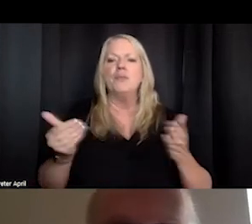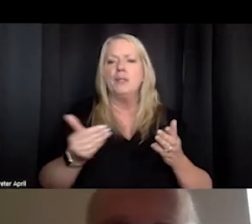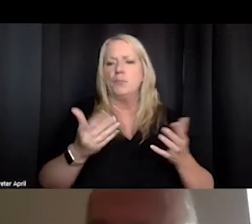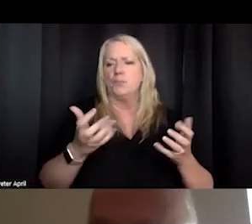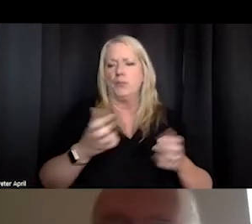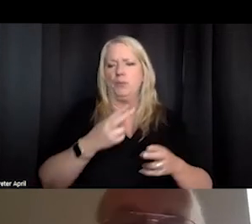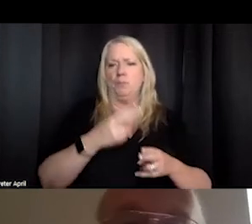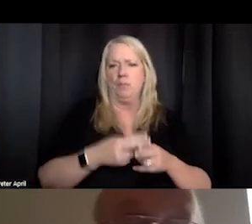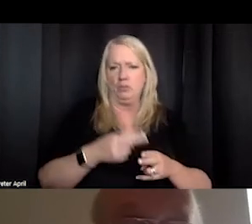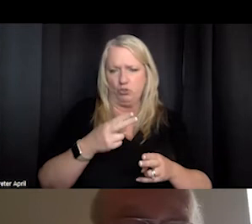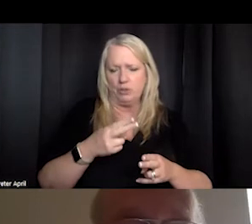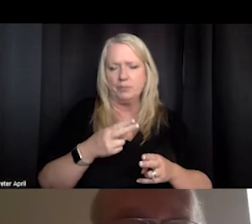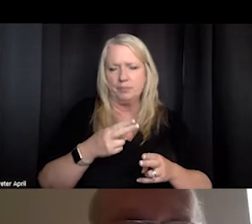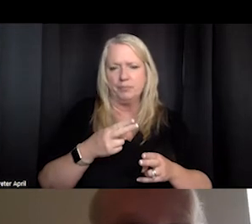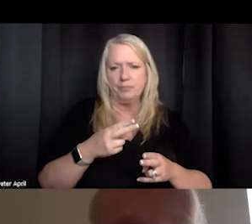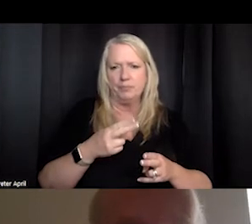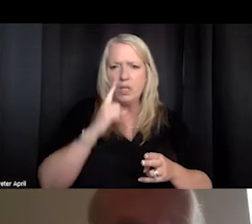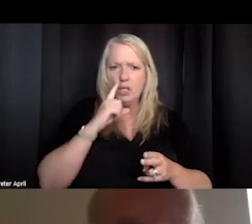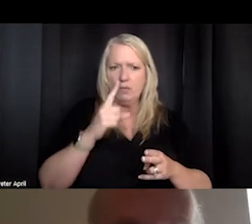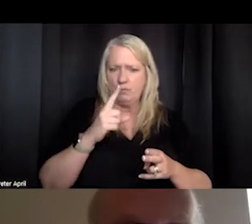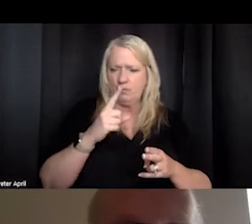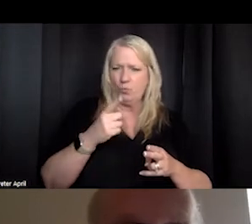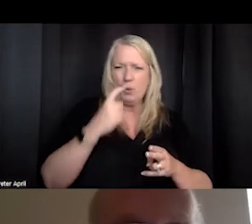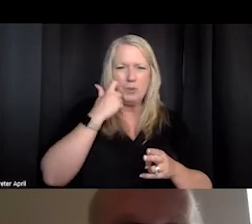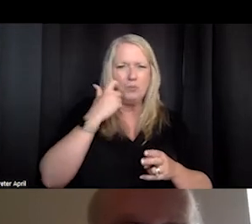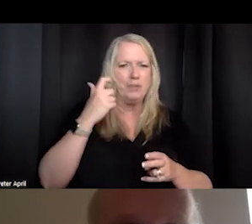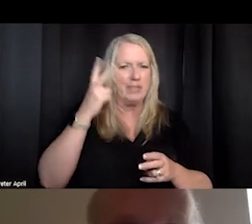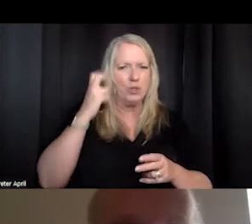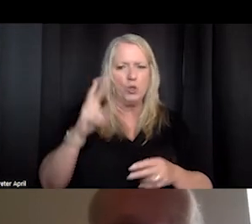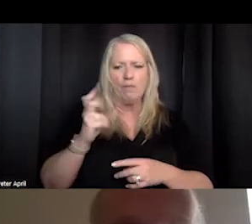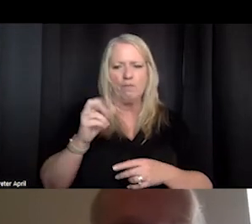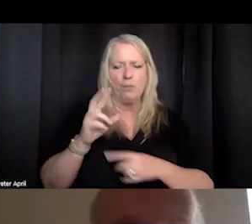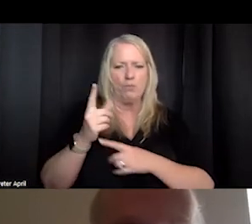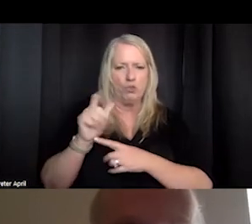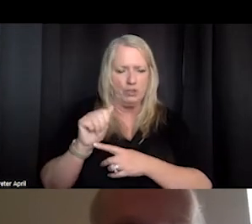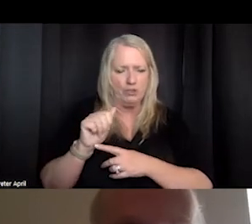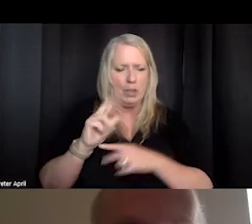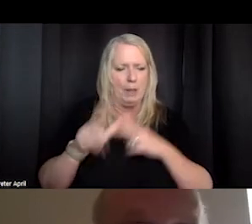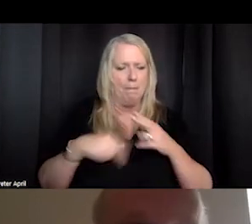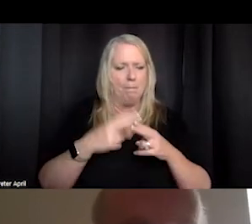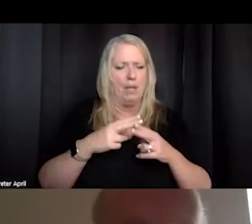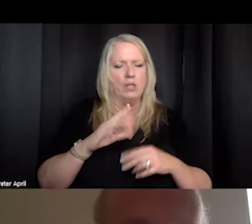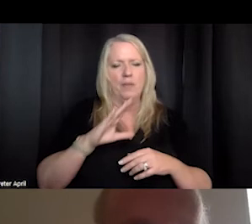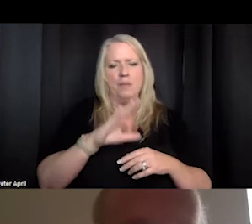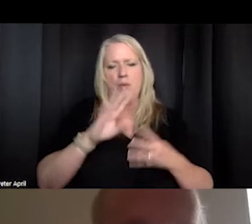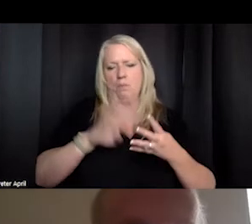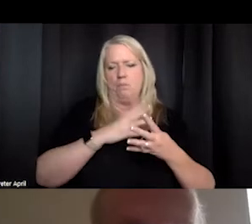THIS IS RELEVANT TO WHAT WE HEARD FROM VIRGINIA, REGARDING THEIR, THEIR MATRIX FOR 911 DIVERSION.